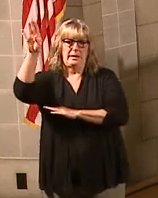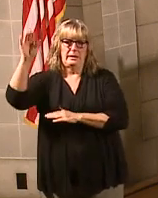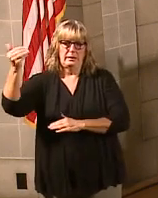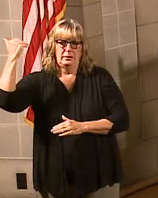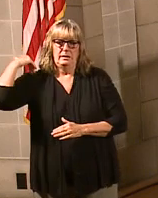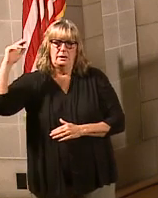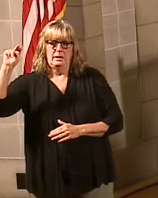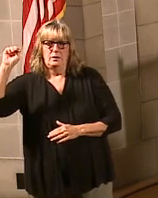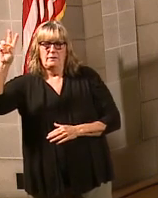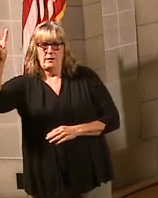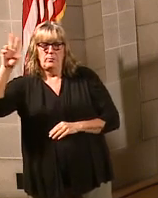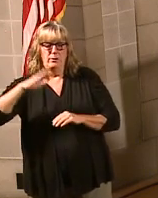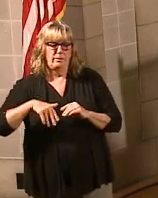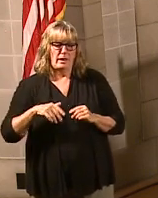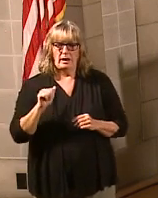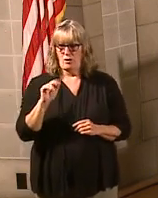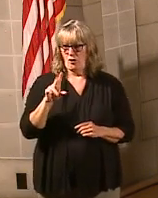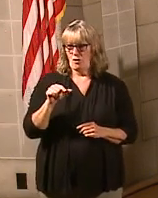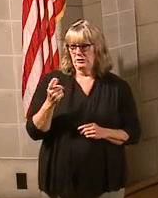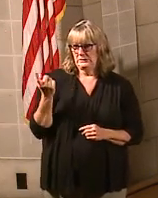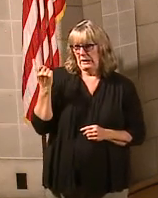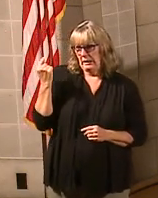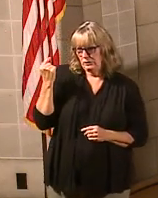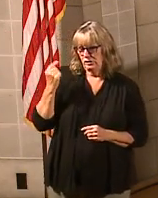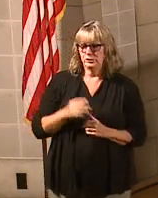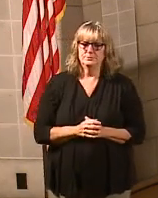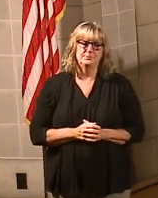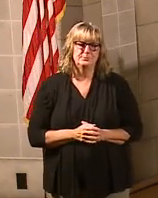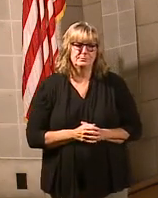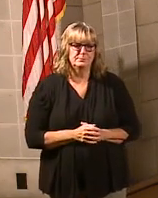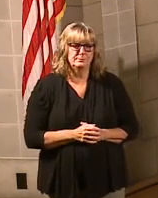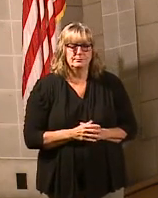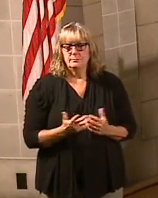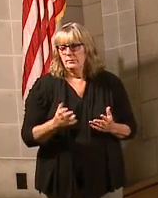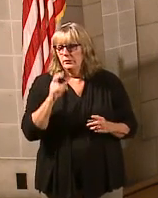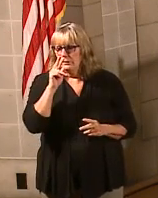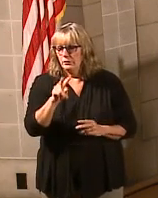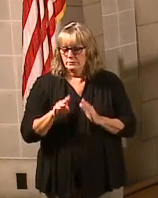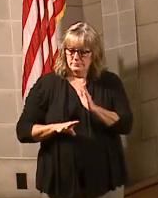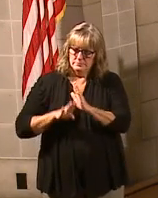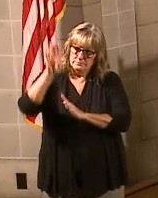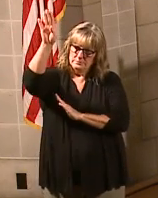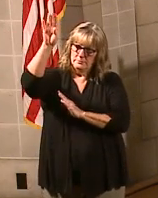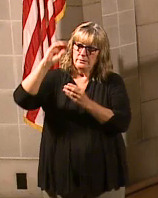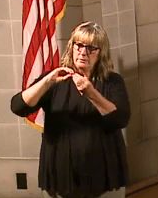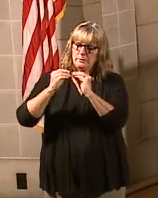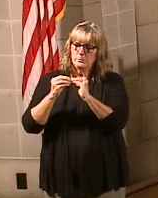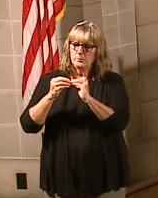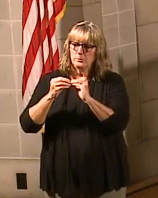[ SPEAKER OFF MIC ] RIGHT. SO THE QUESTION IS WHY ARE WE COMPARING OURSELVES TO THE PEAK